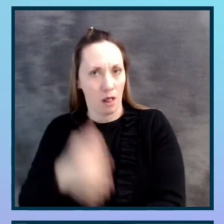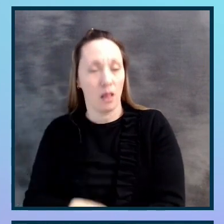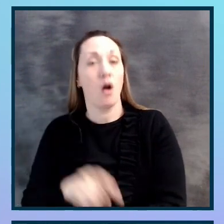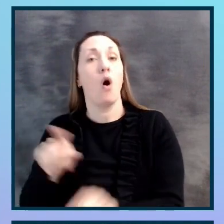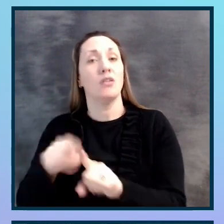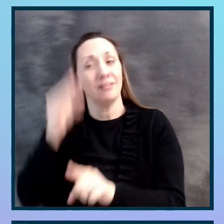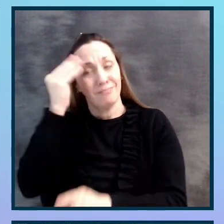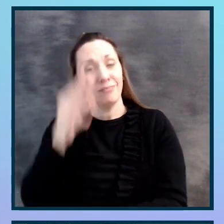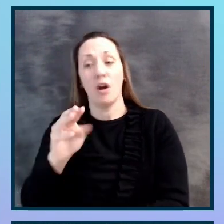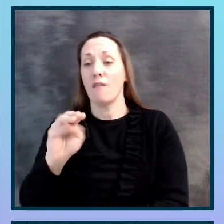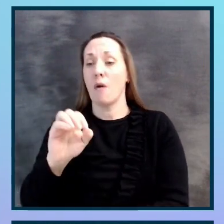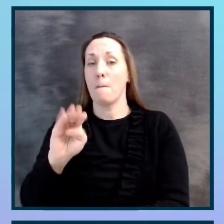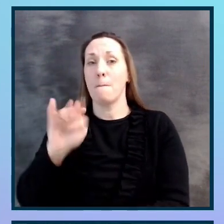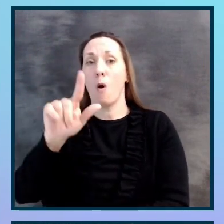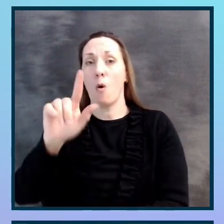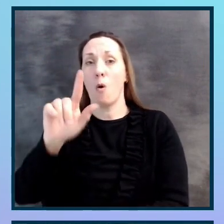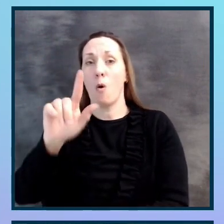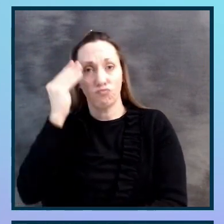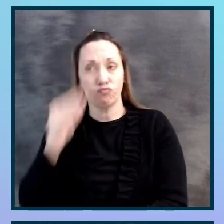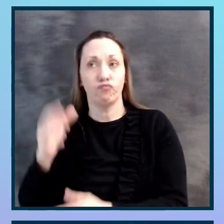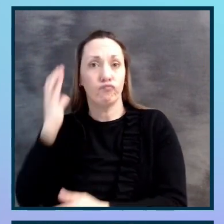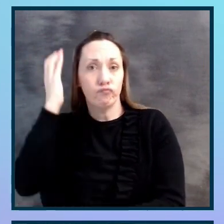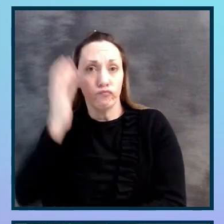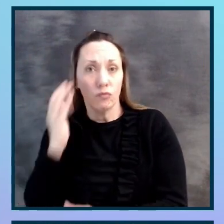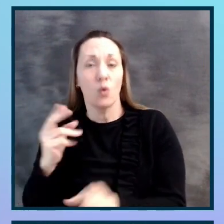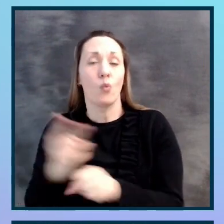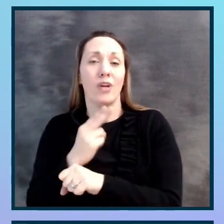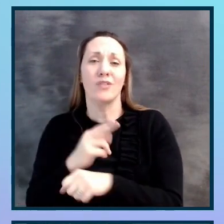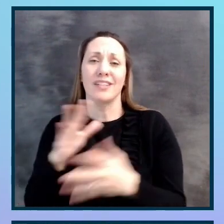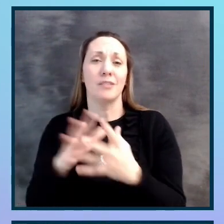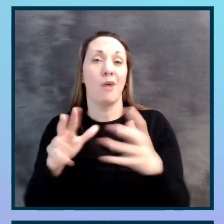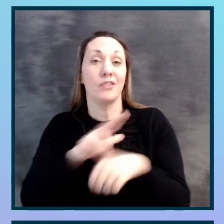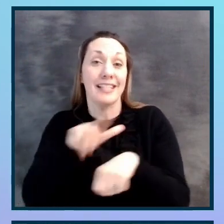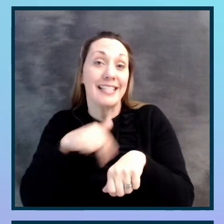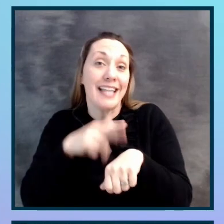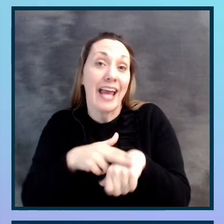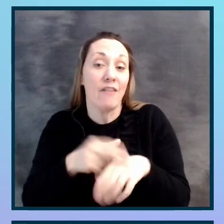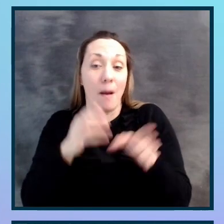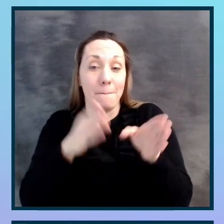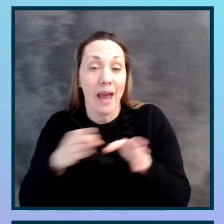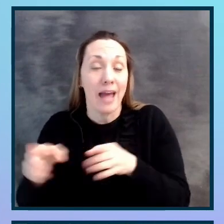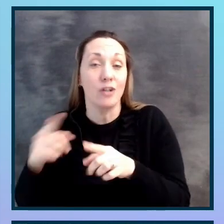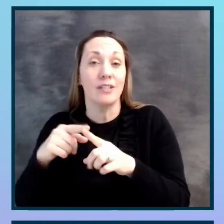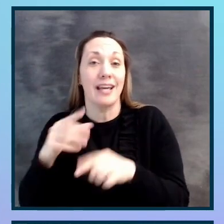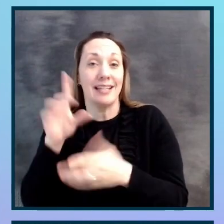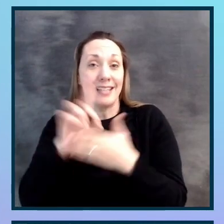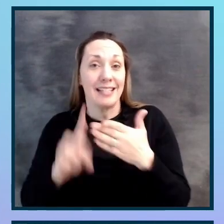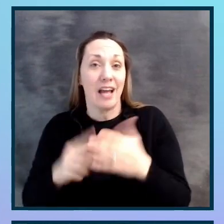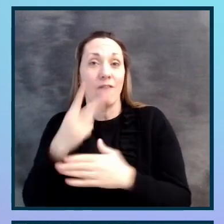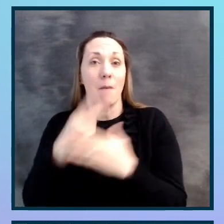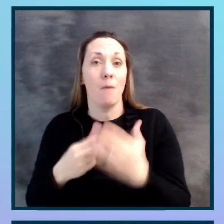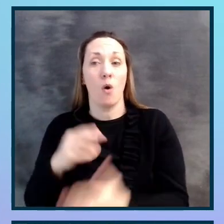we did leverage as much of native patterns in designs for both iOS and Android devices.